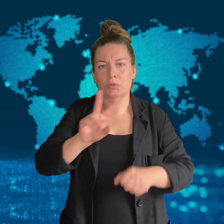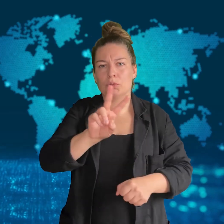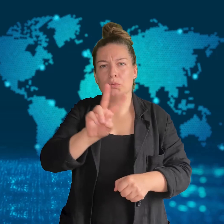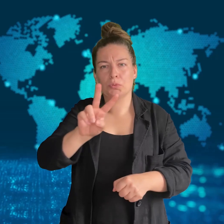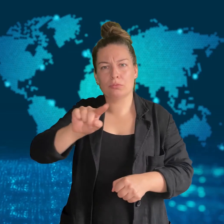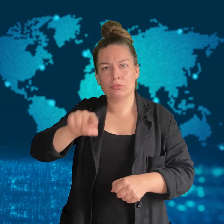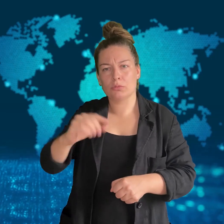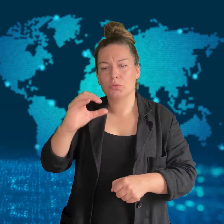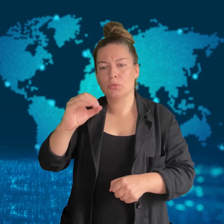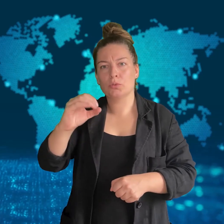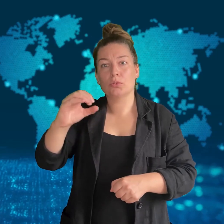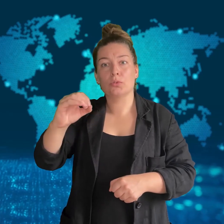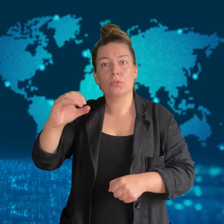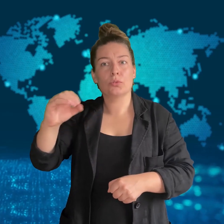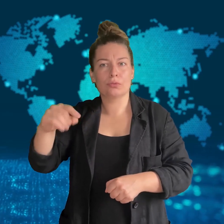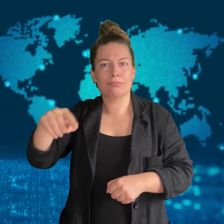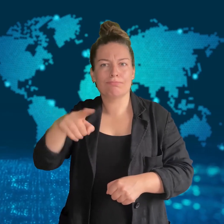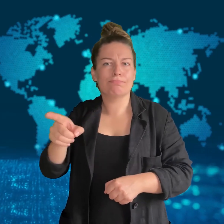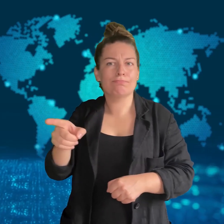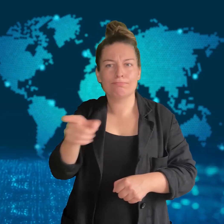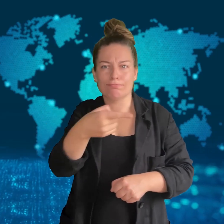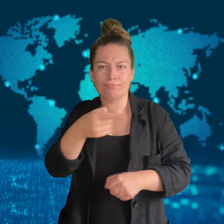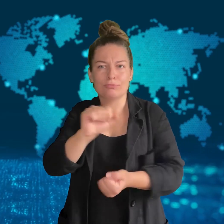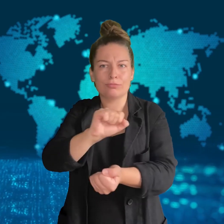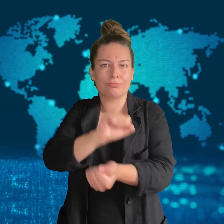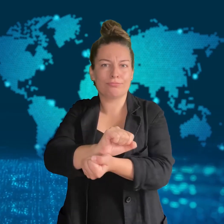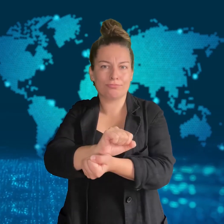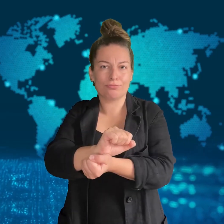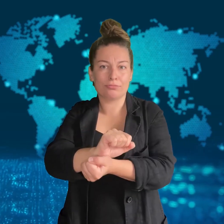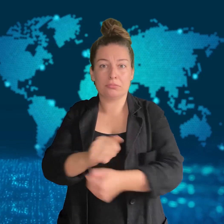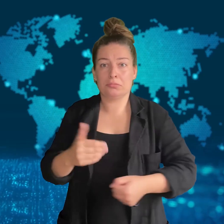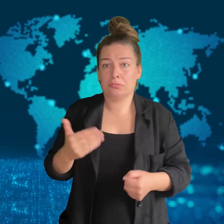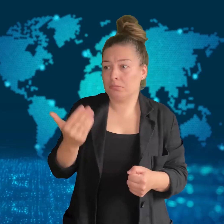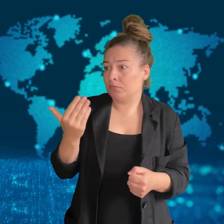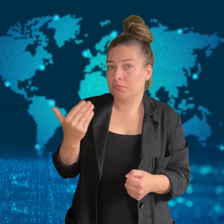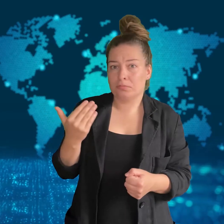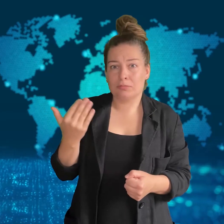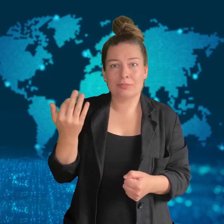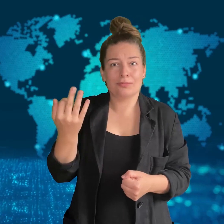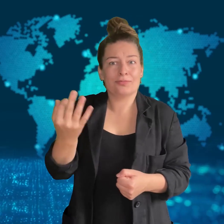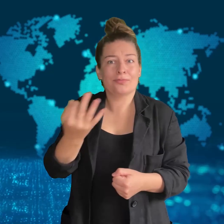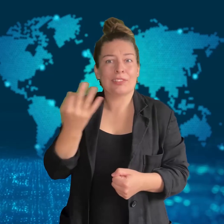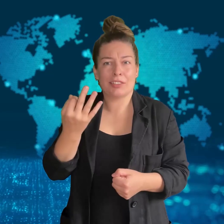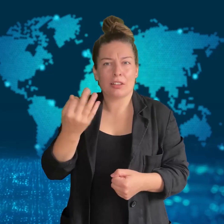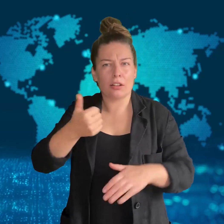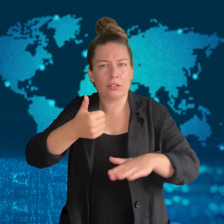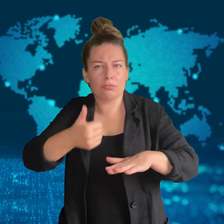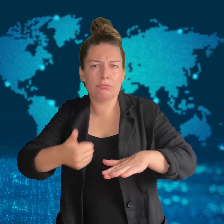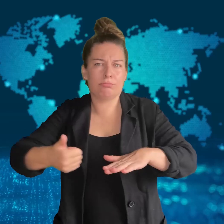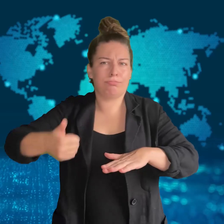Last Friday, Ayatollah Ali Khamenei, Iran's Supreme Leader,